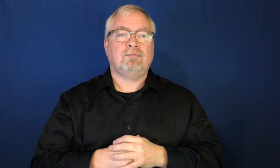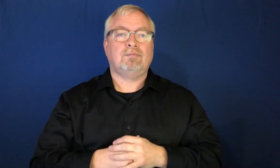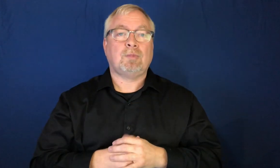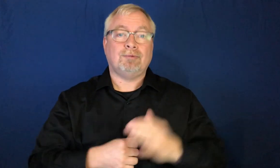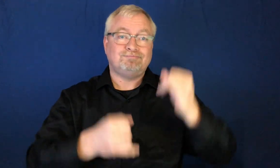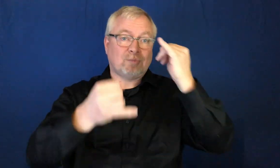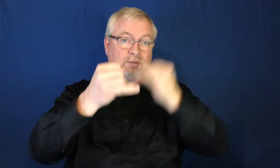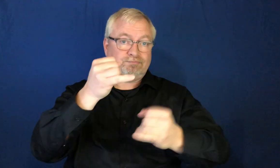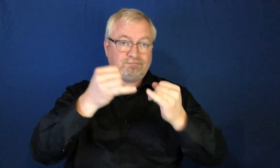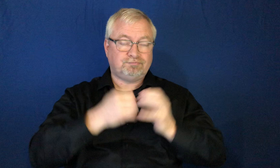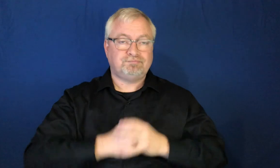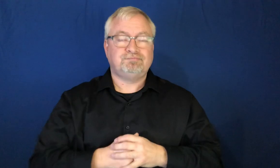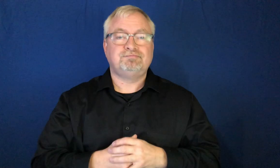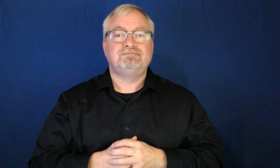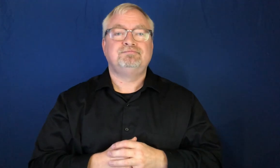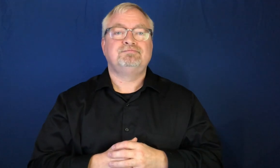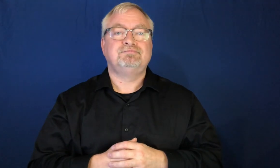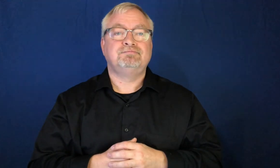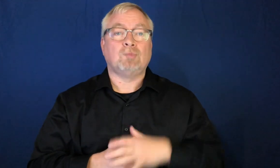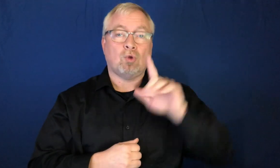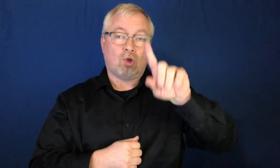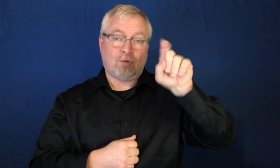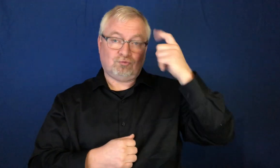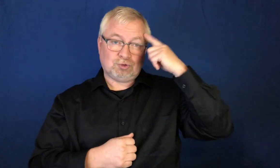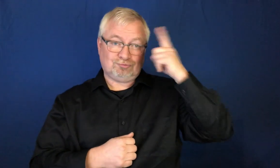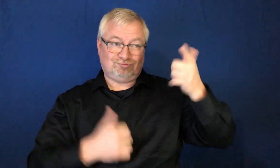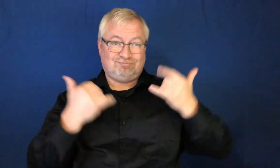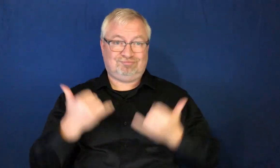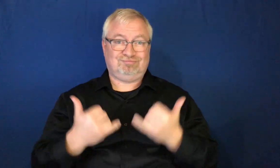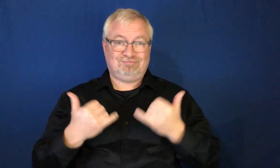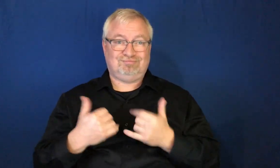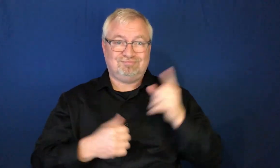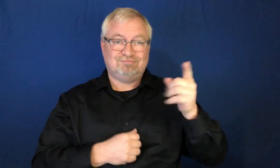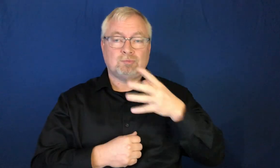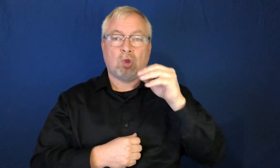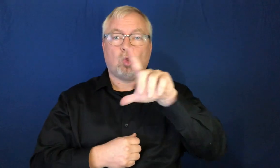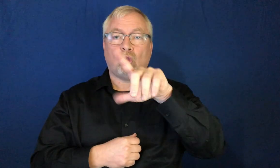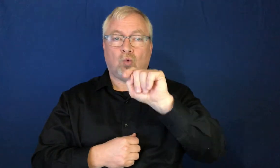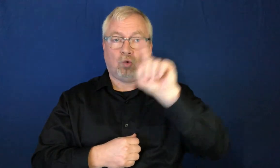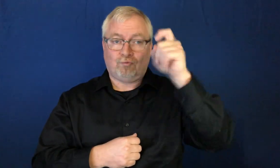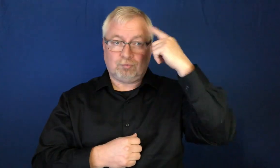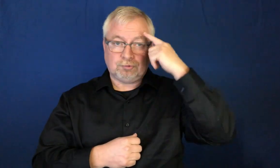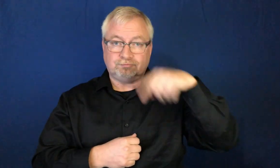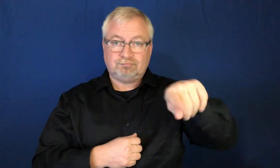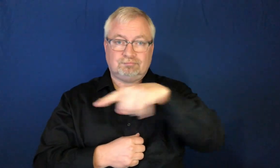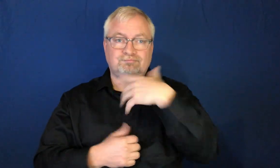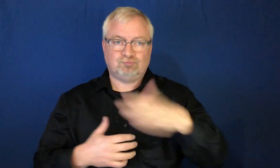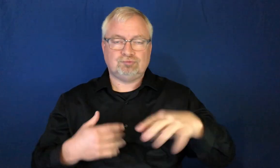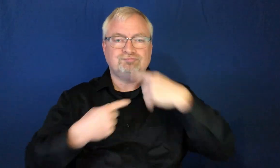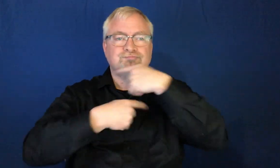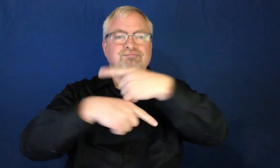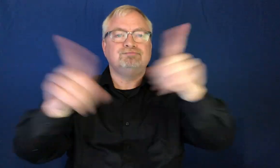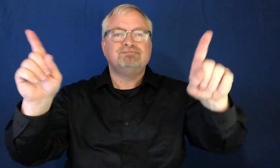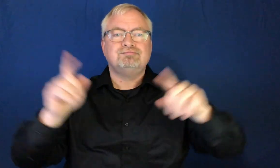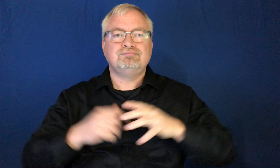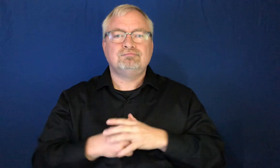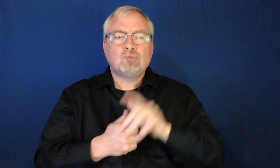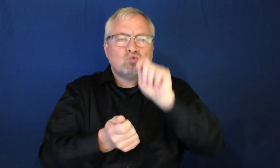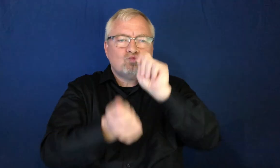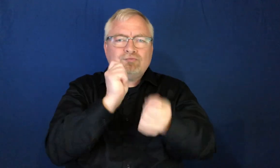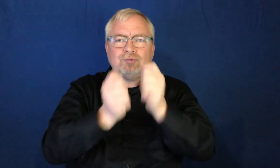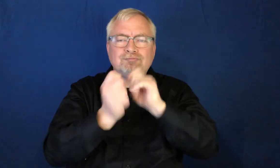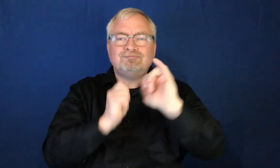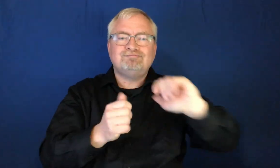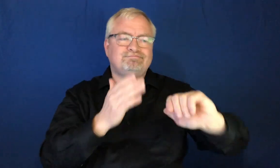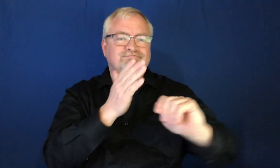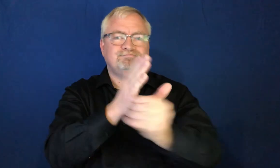Also today, the Governor and Lt. Governor announced a revised supplemental budget,